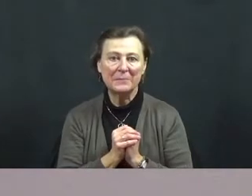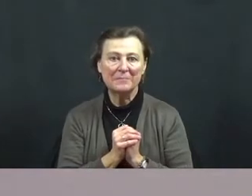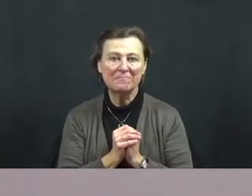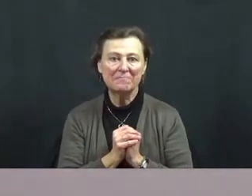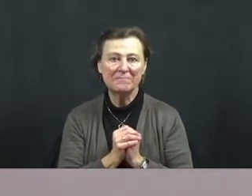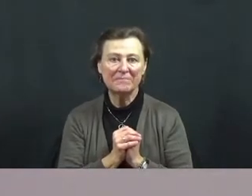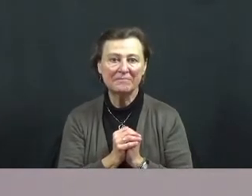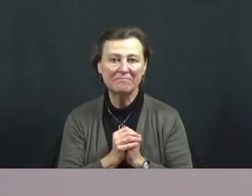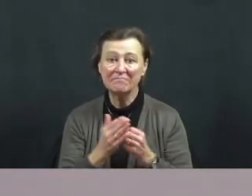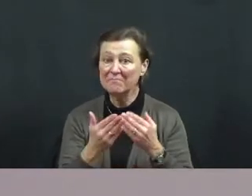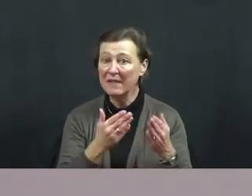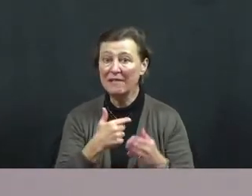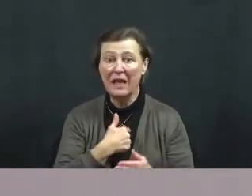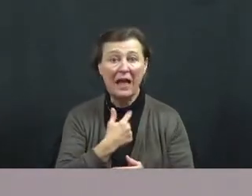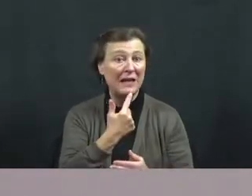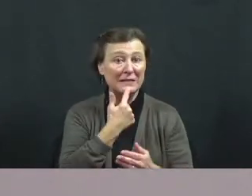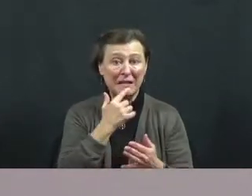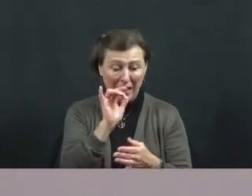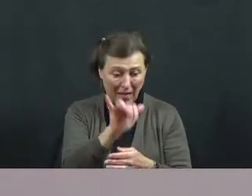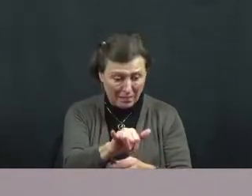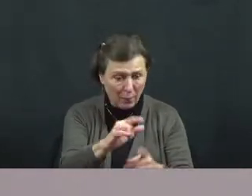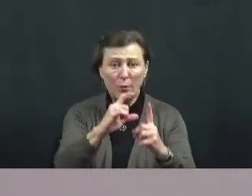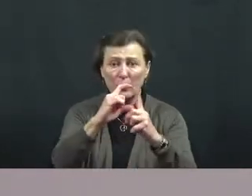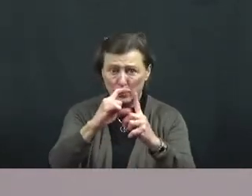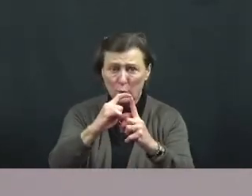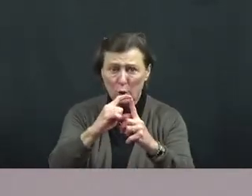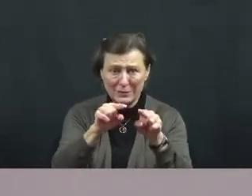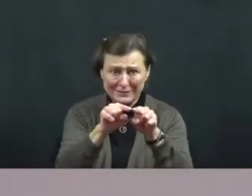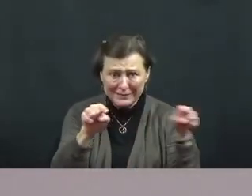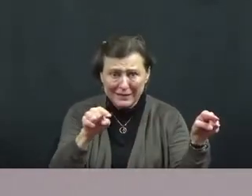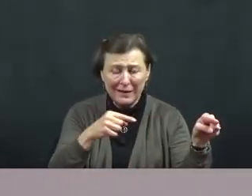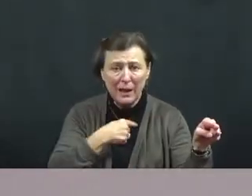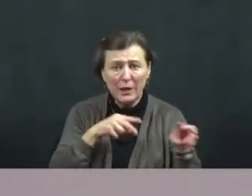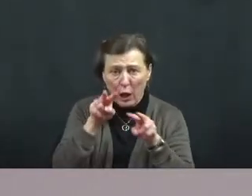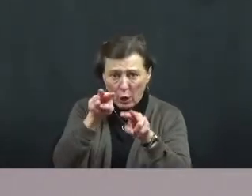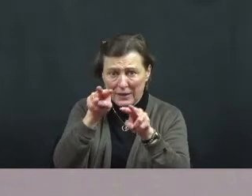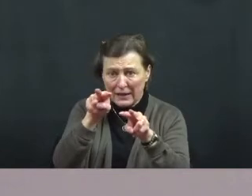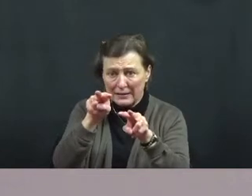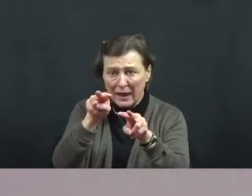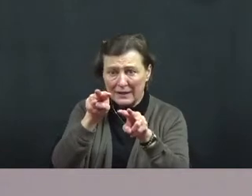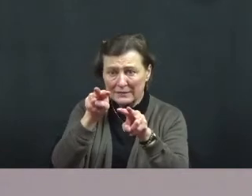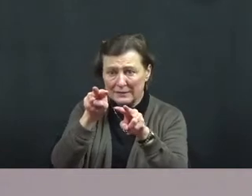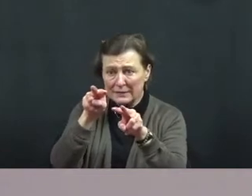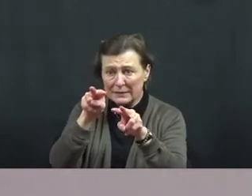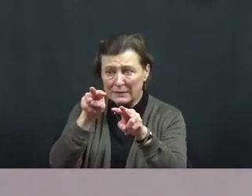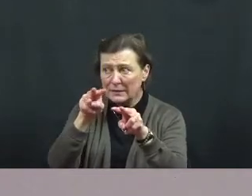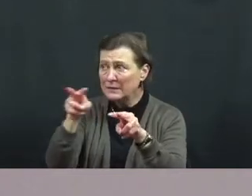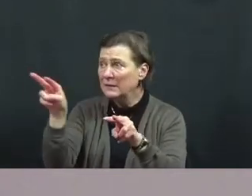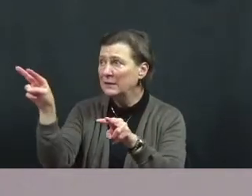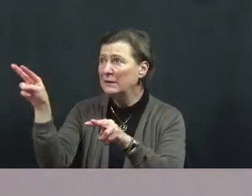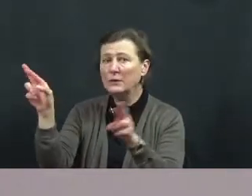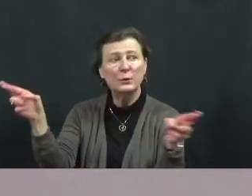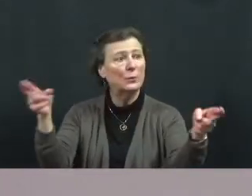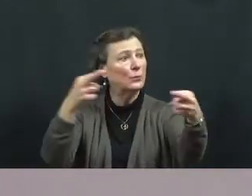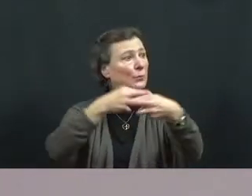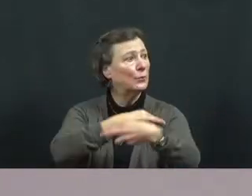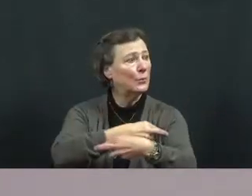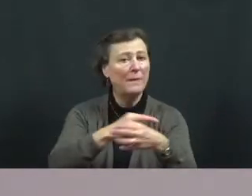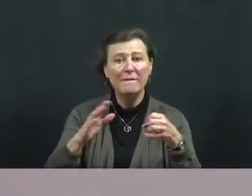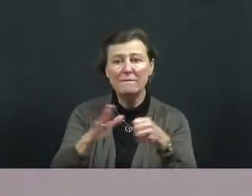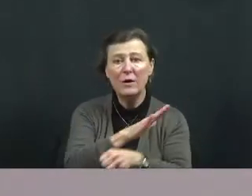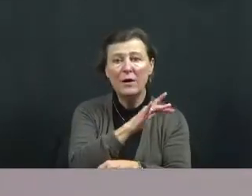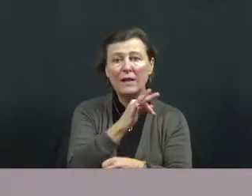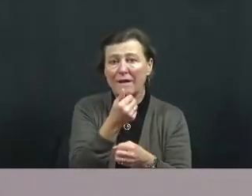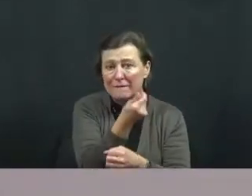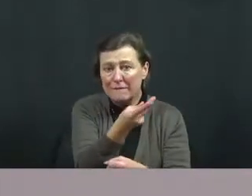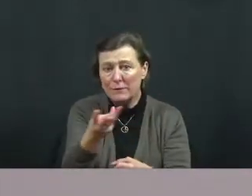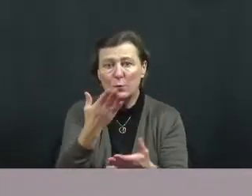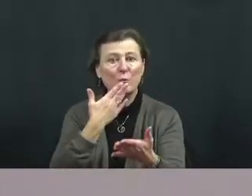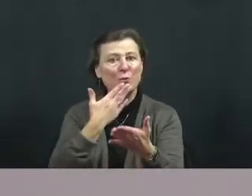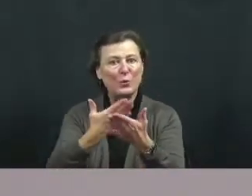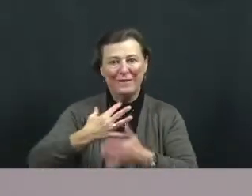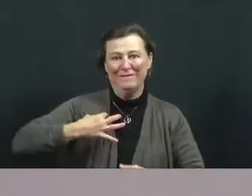Even as I say these words, I’m looking at a room full of a few good volunteers, and